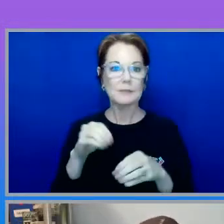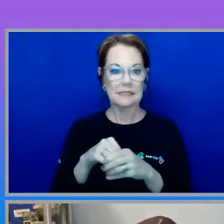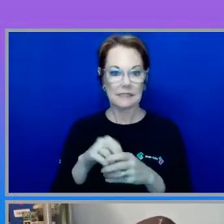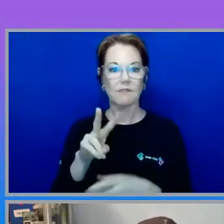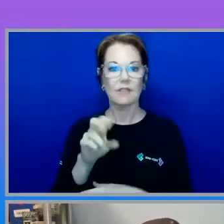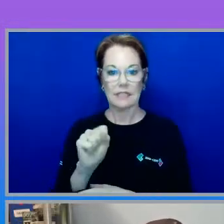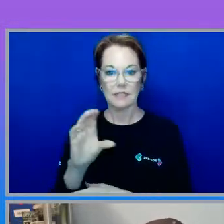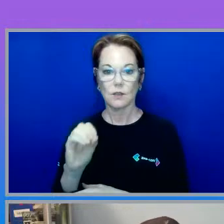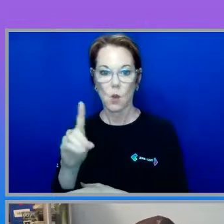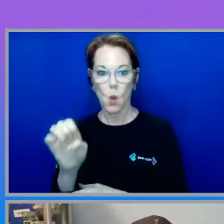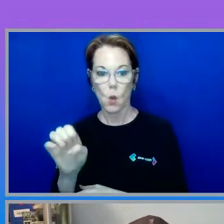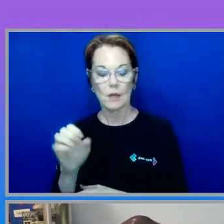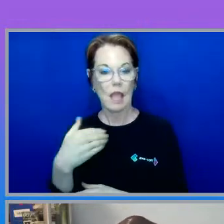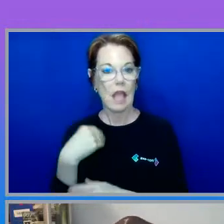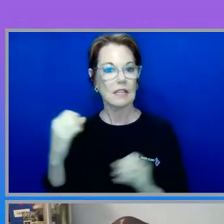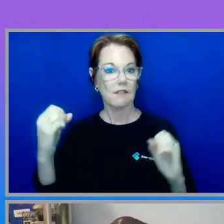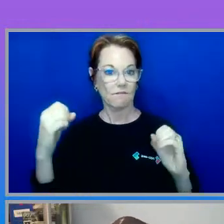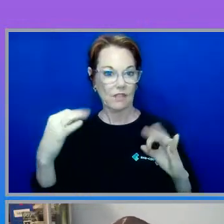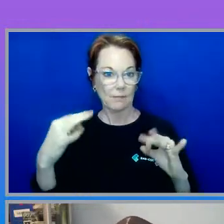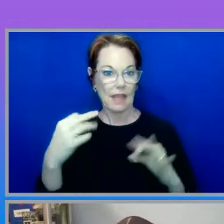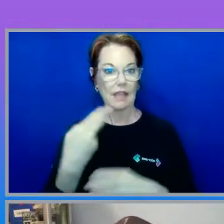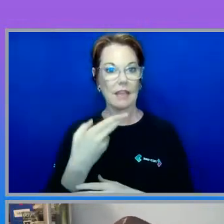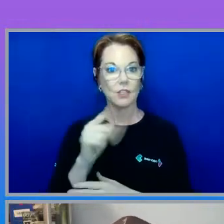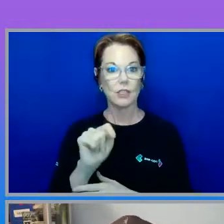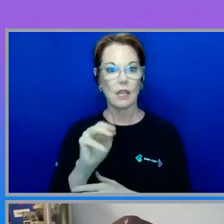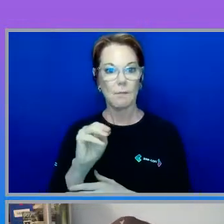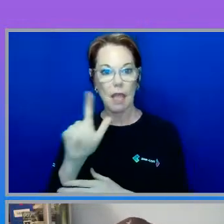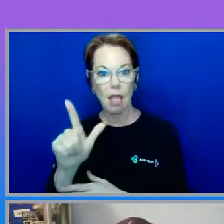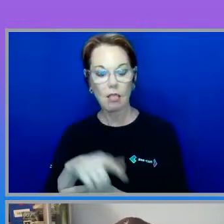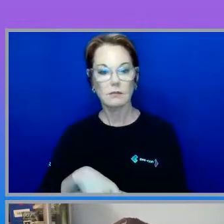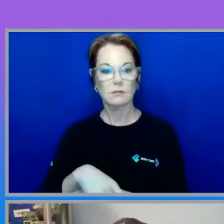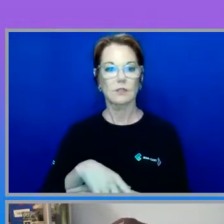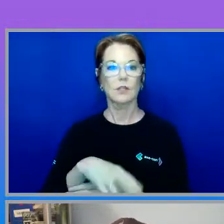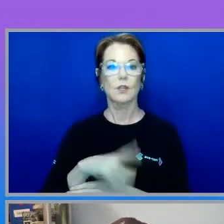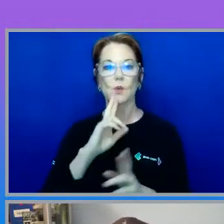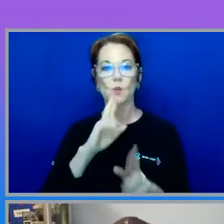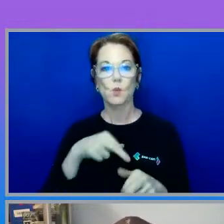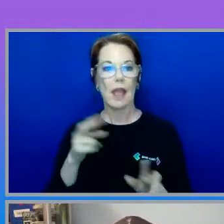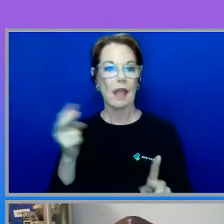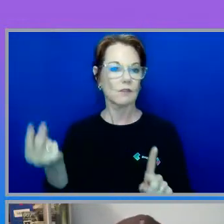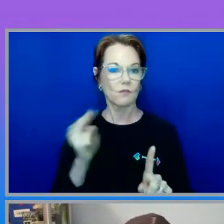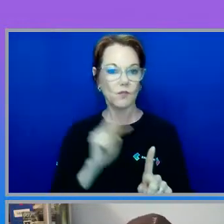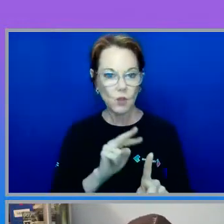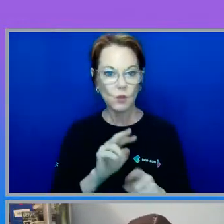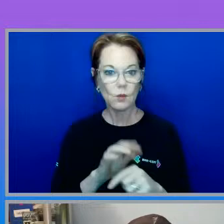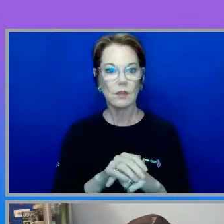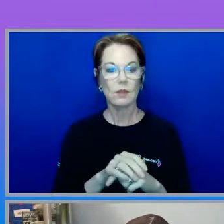VS code. It provides feedback on HTML, react view, and angular